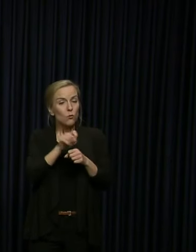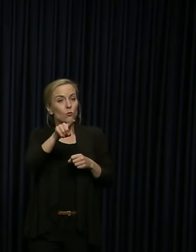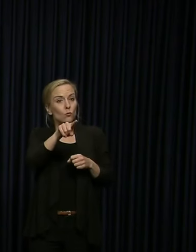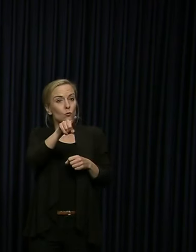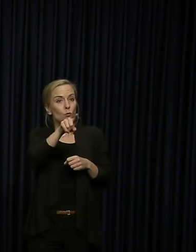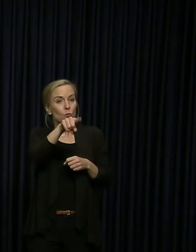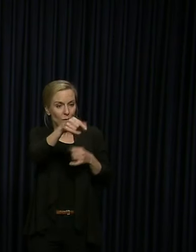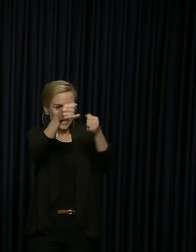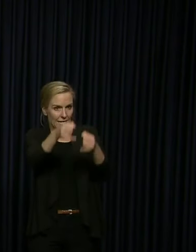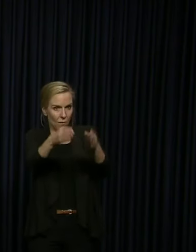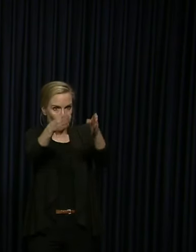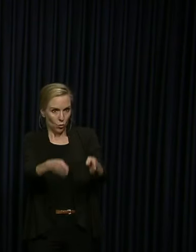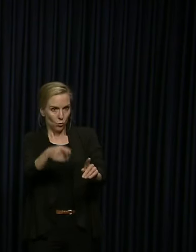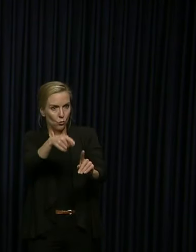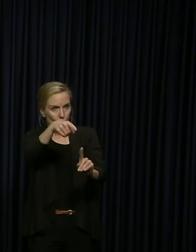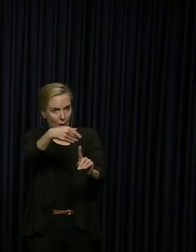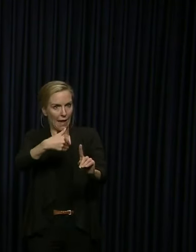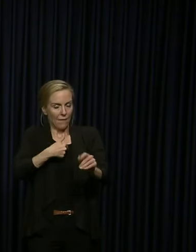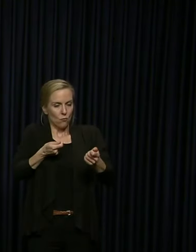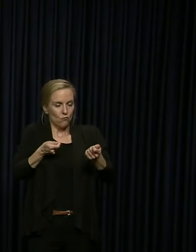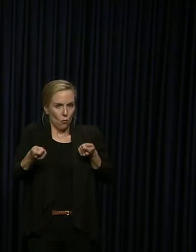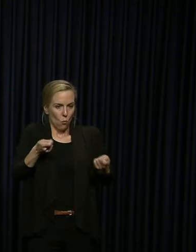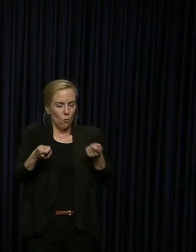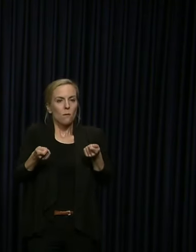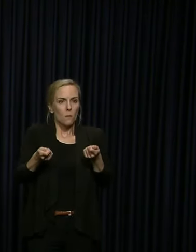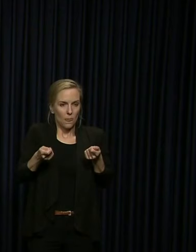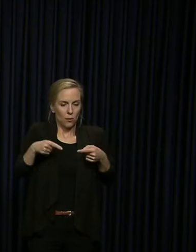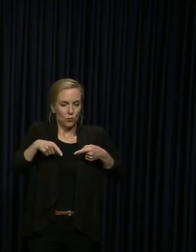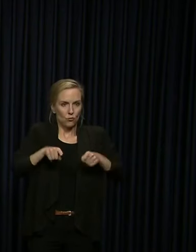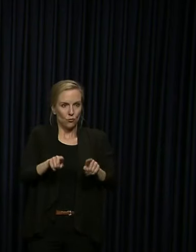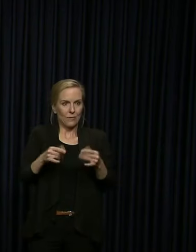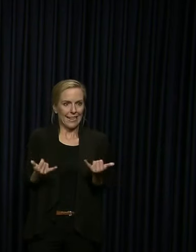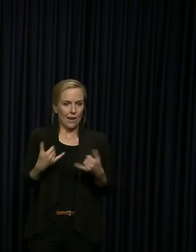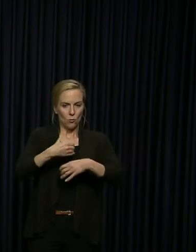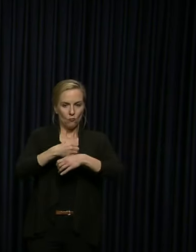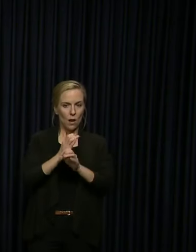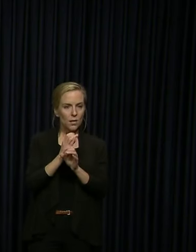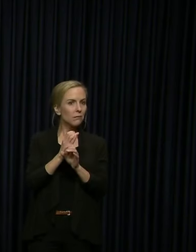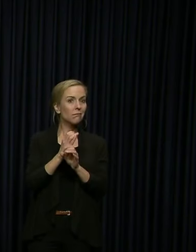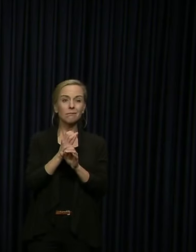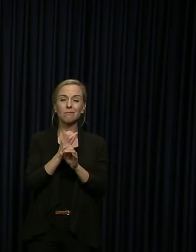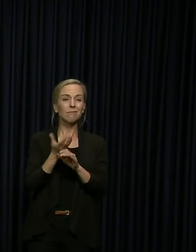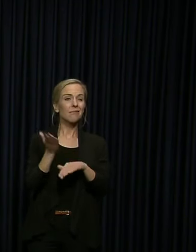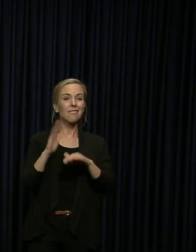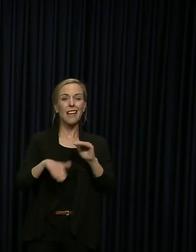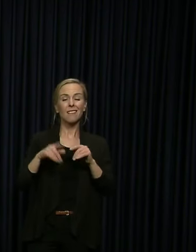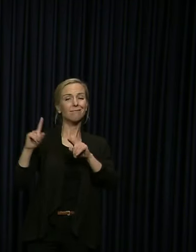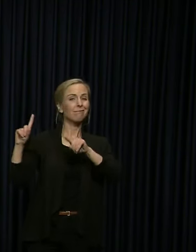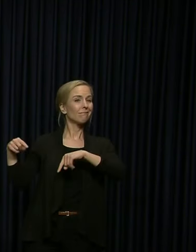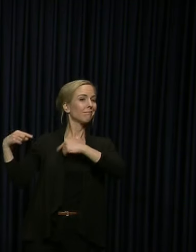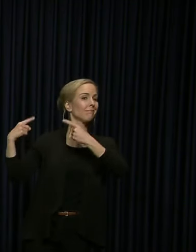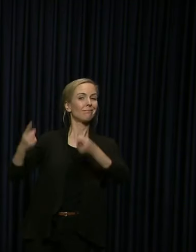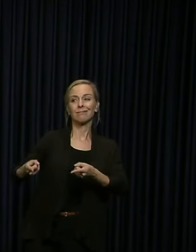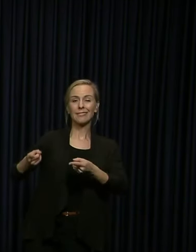WHAT THAT MEANS IS THEY SPREAD THE CORONAVIRUS AND WHAT ULTIMATELY HAPPENS WITH THAT IS